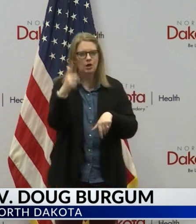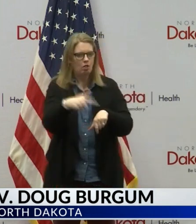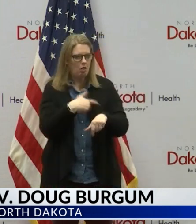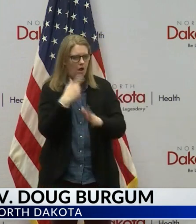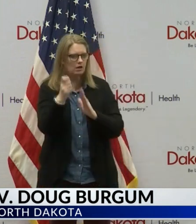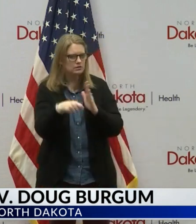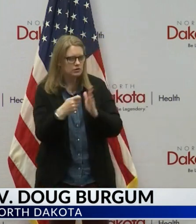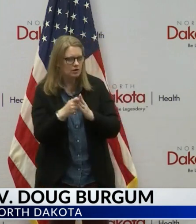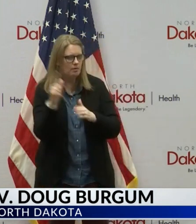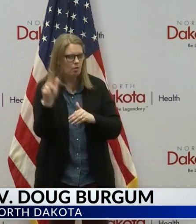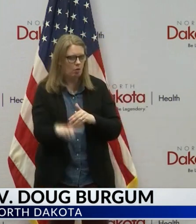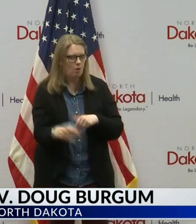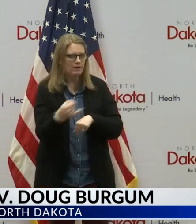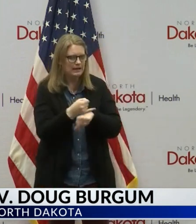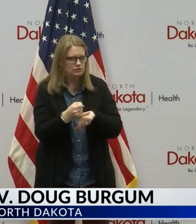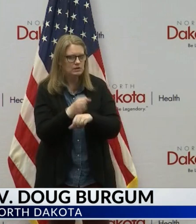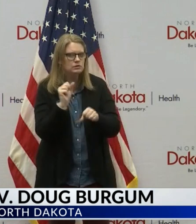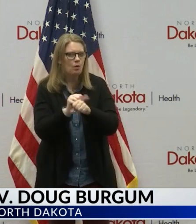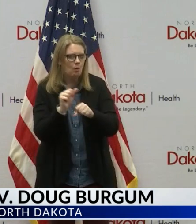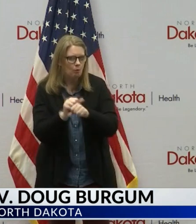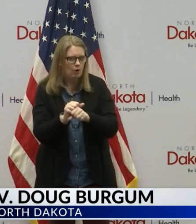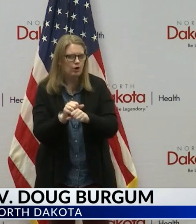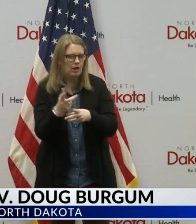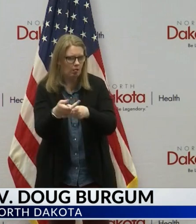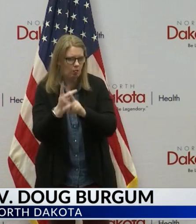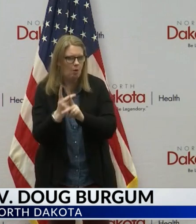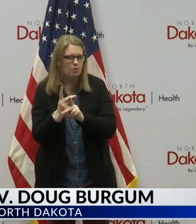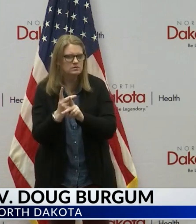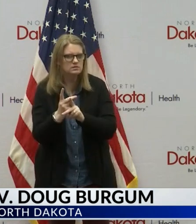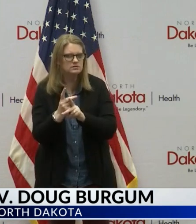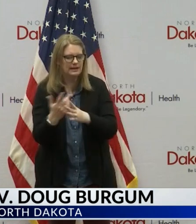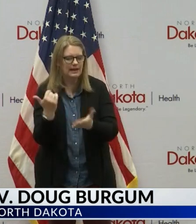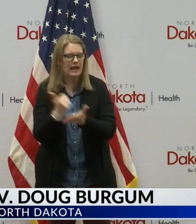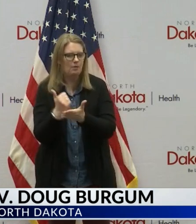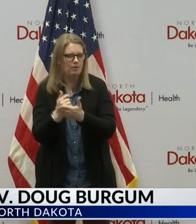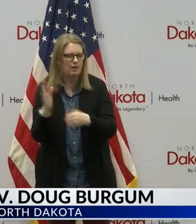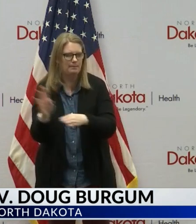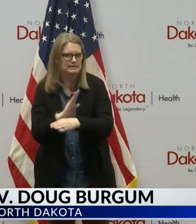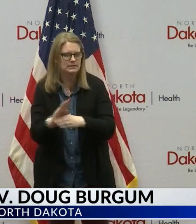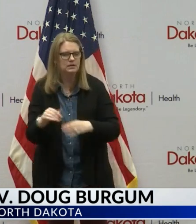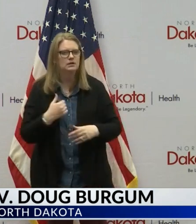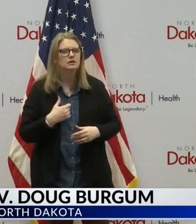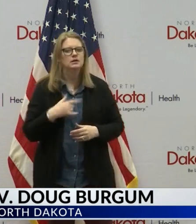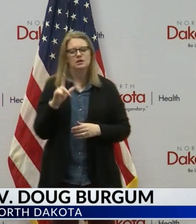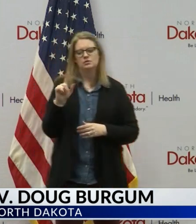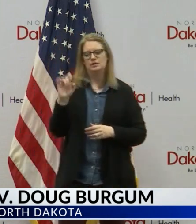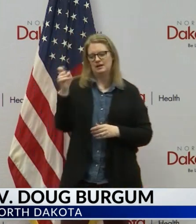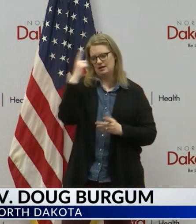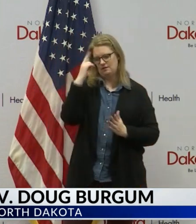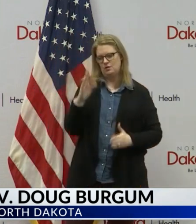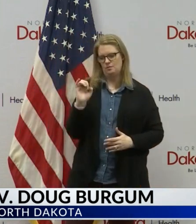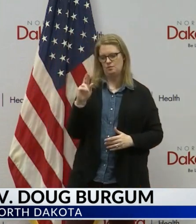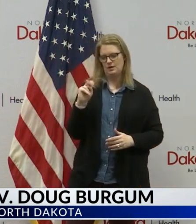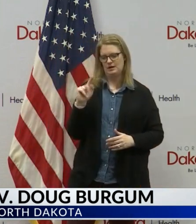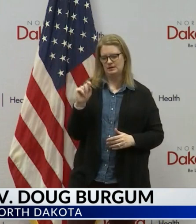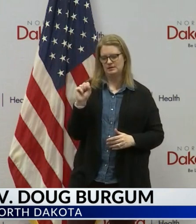COMMUNITY BANKS. IT IS ANTICIPATED THIS PROGRAM WILL PROVIDE LONGER TERM L WILL PROVIDE LONGER TERM LOW-INTEREST WORKING CAPITAL